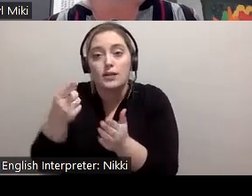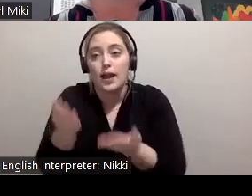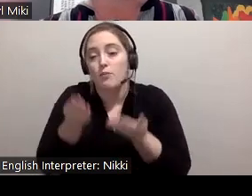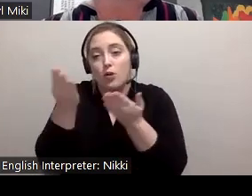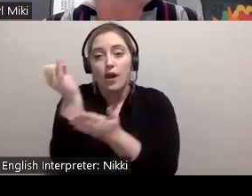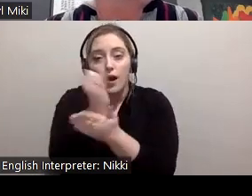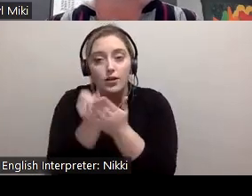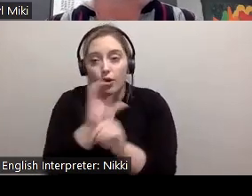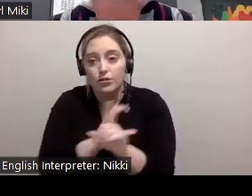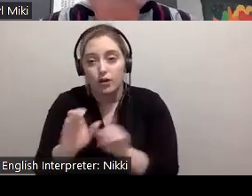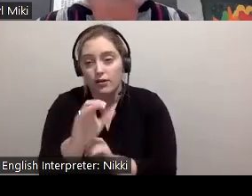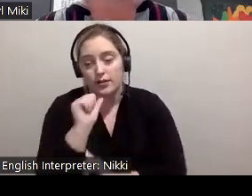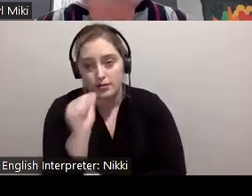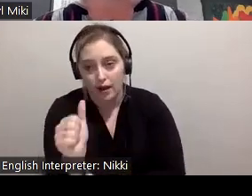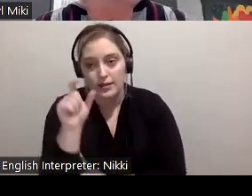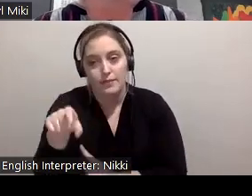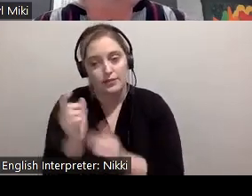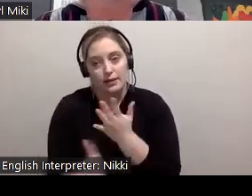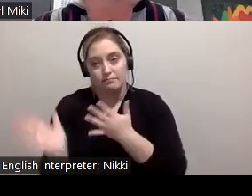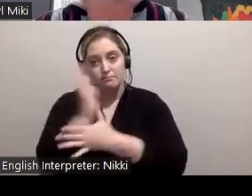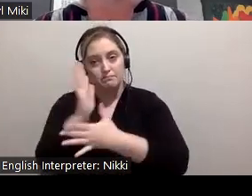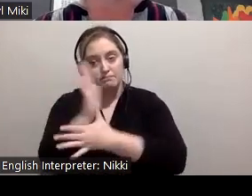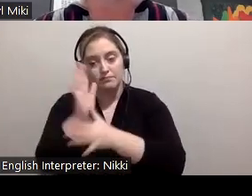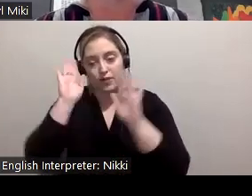moon you know once in a blue moon. Um arts and culture is